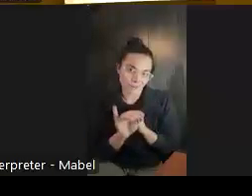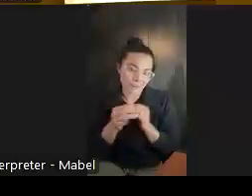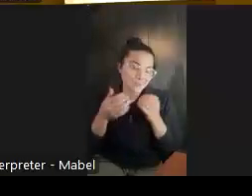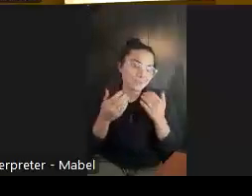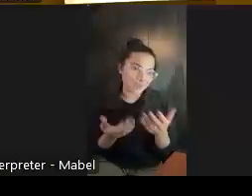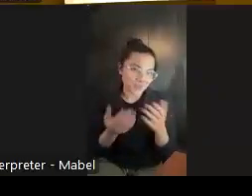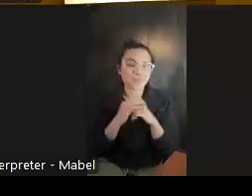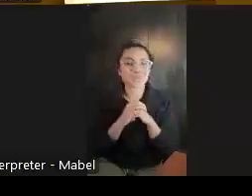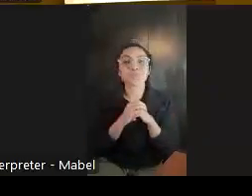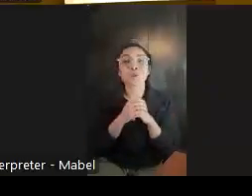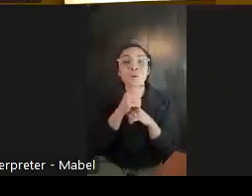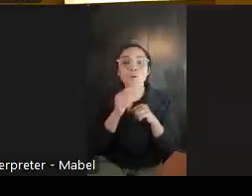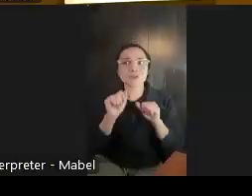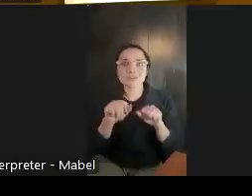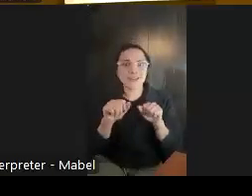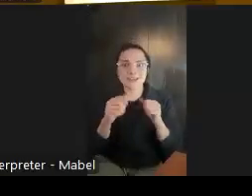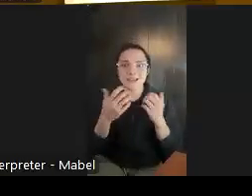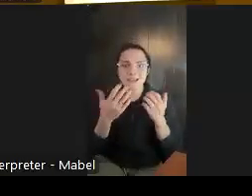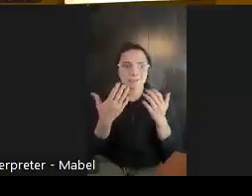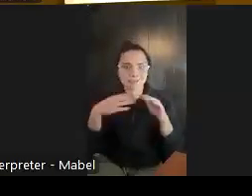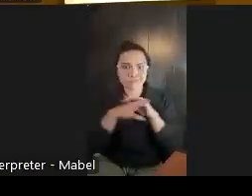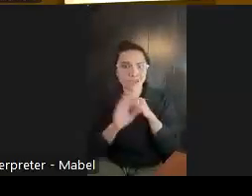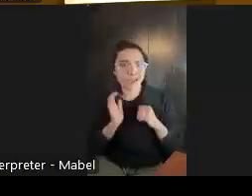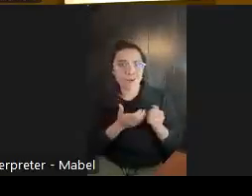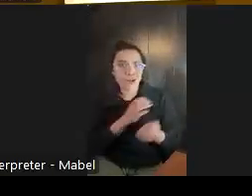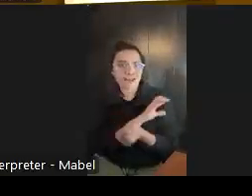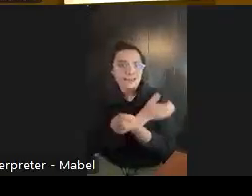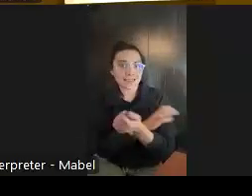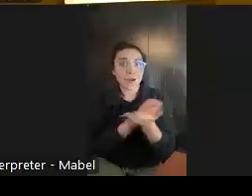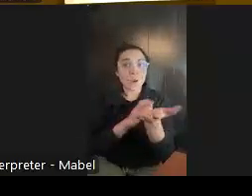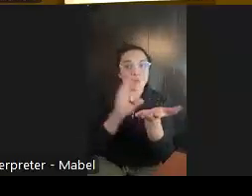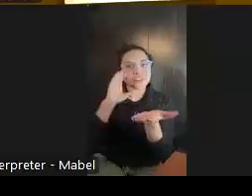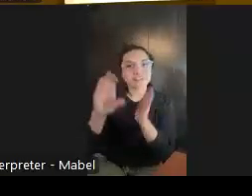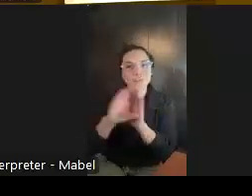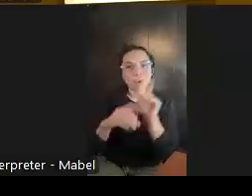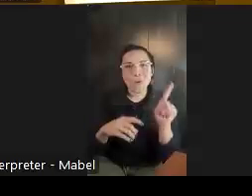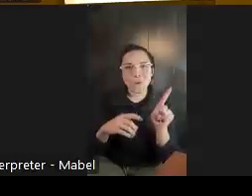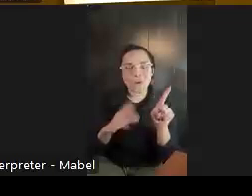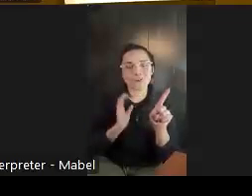eligible and I just want to take note that this is a photo of our relaxation room which was um he